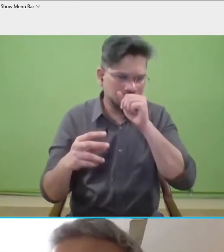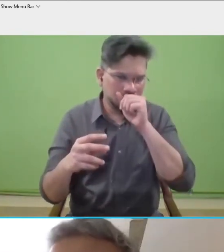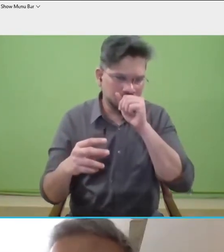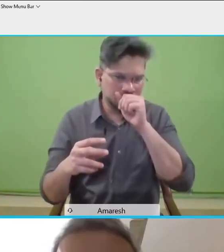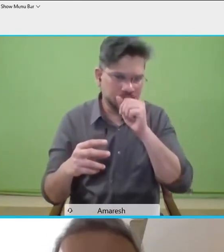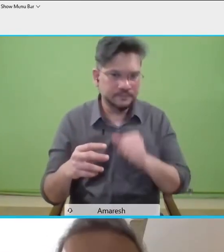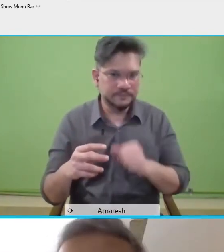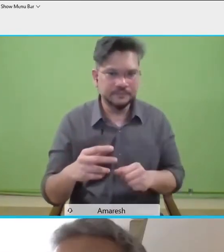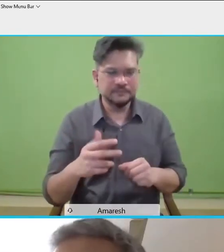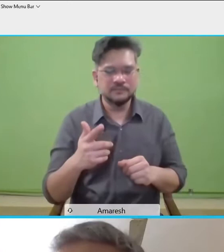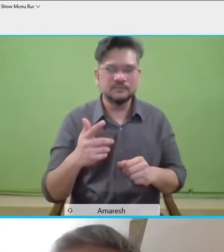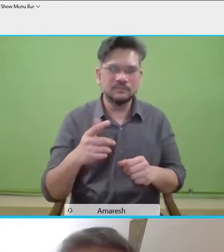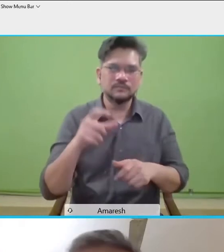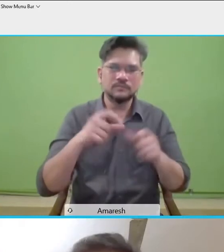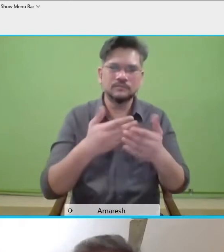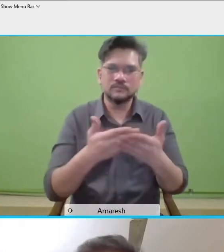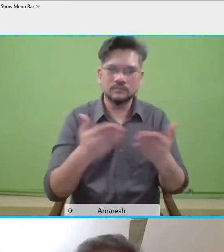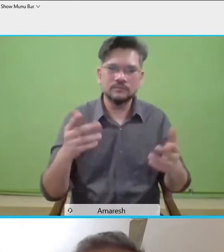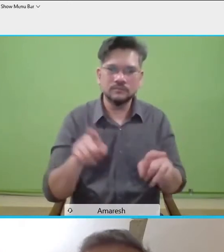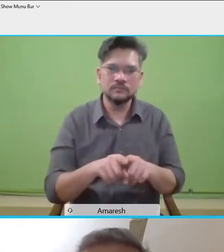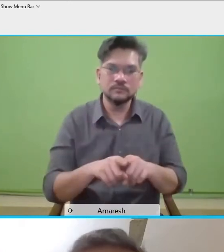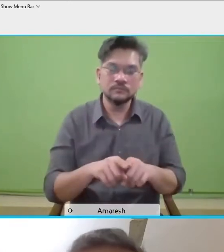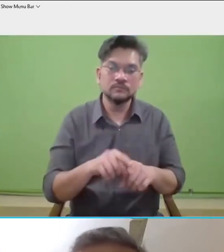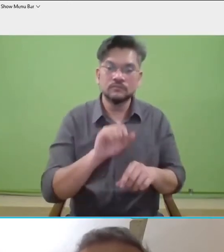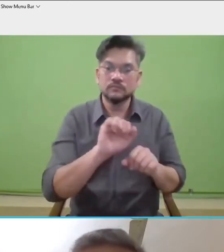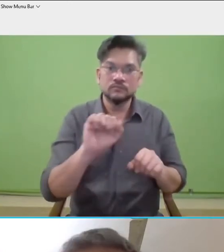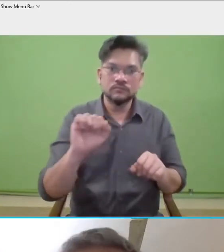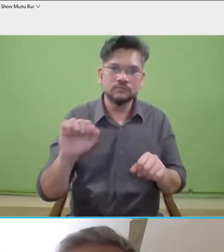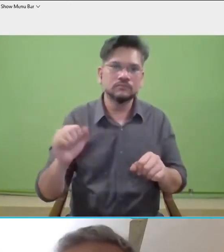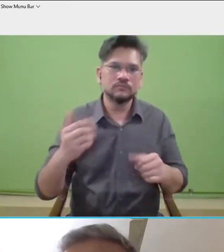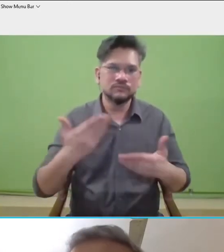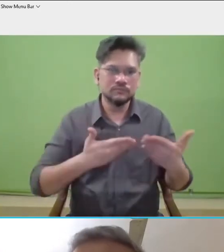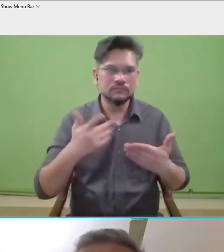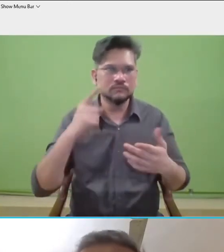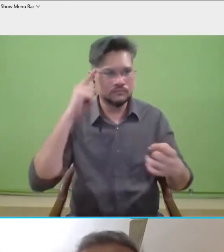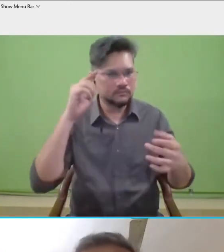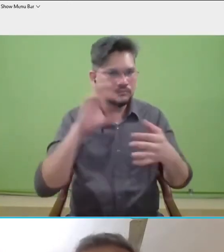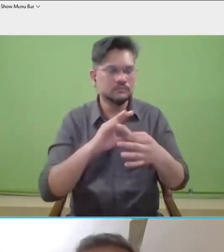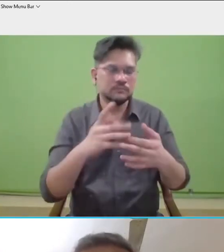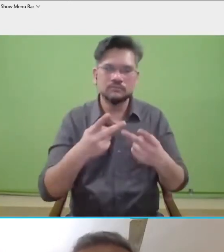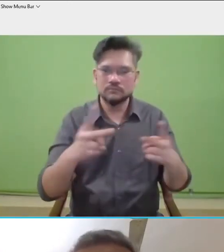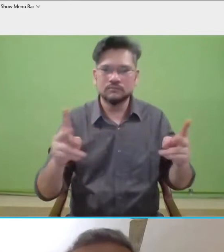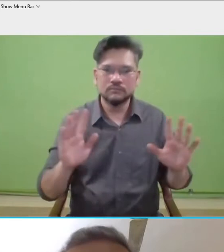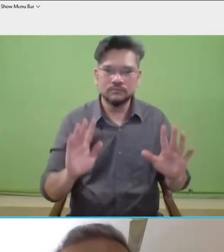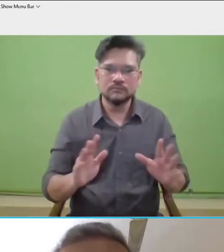disabled students as well that the sense of Morality varies to some extent so I may assume a